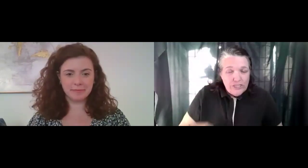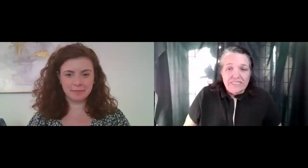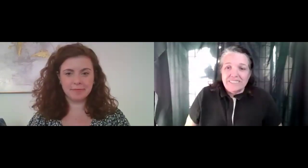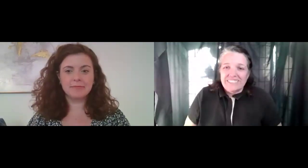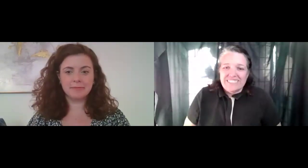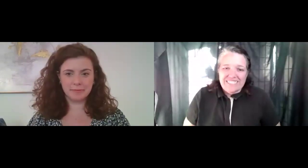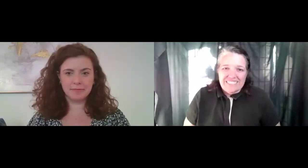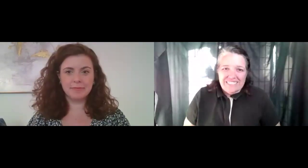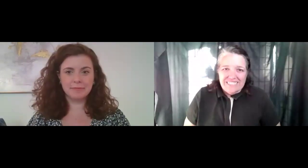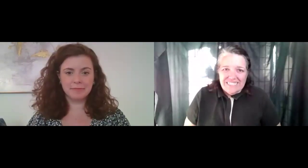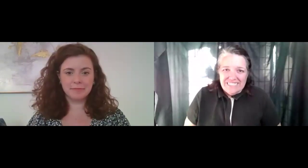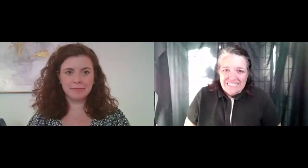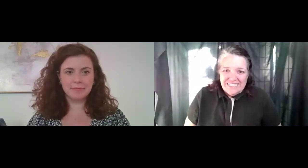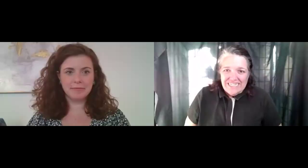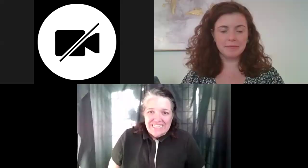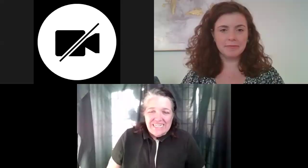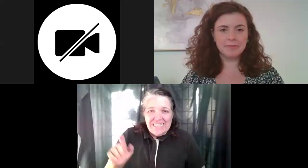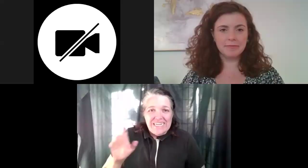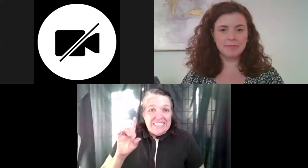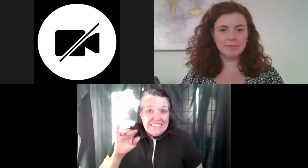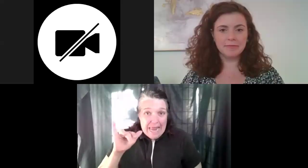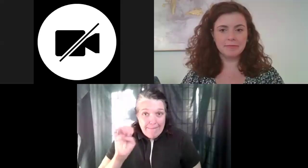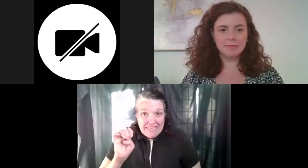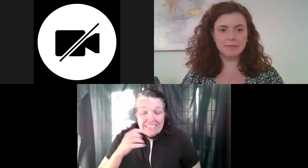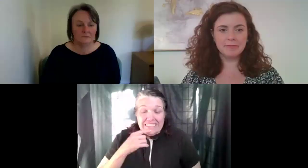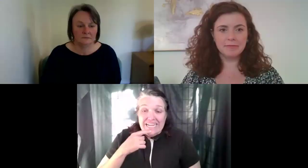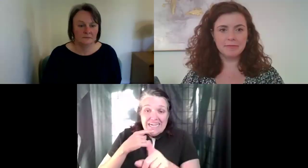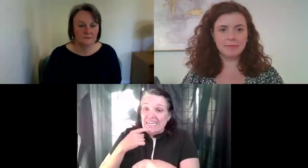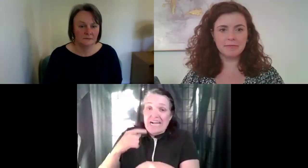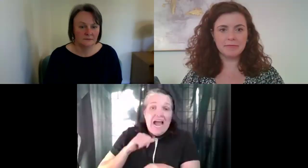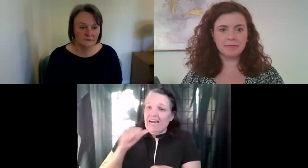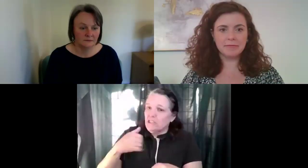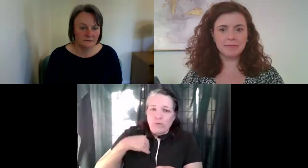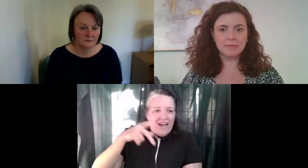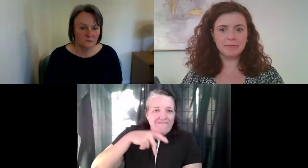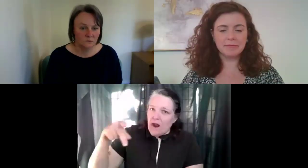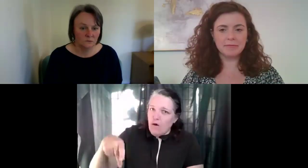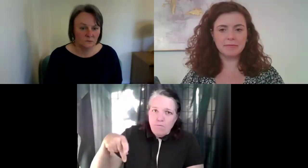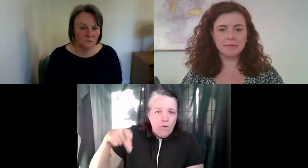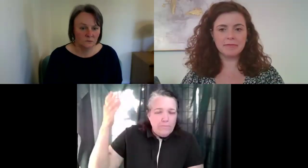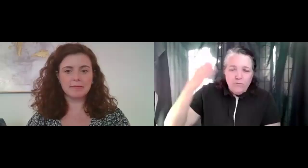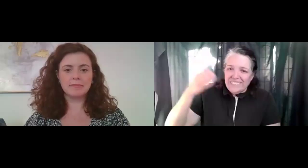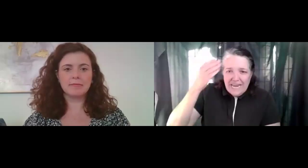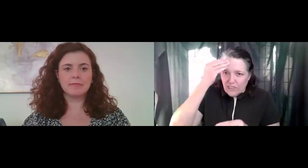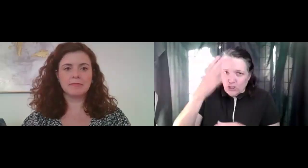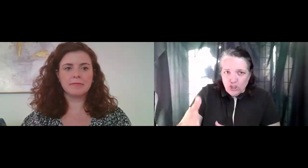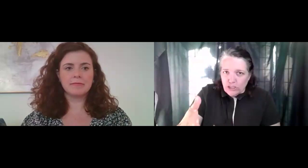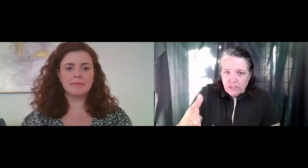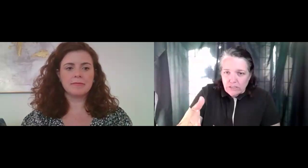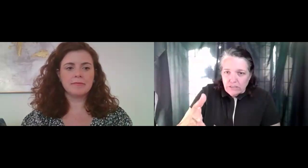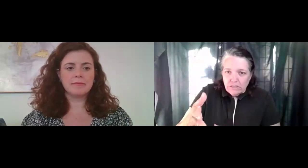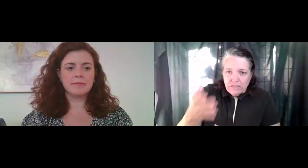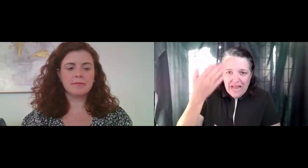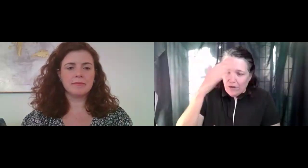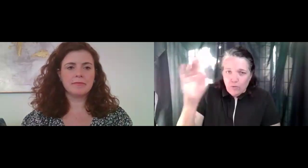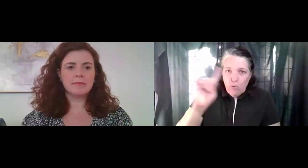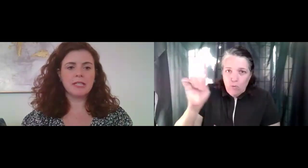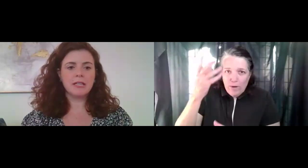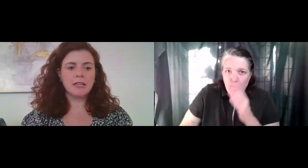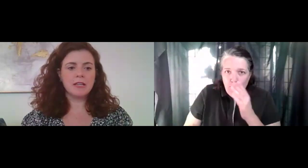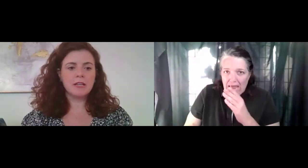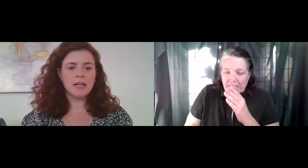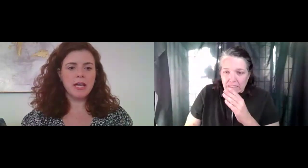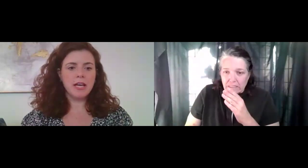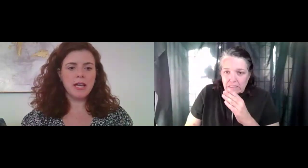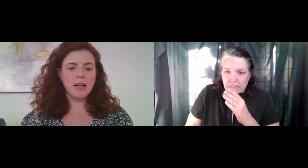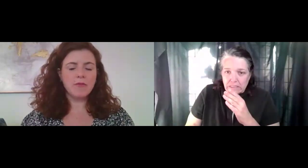This is Debbie speaking, Eileen, I do not have a PowerPoint presentation. I don't know where that went.